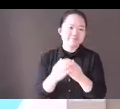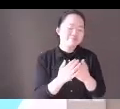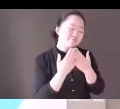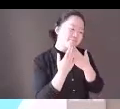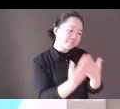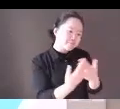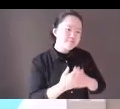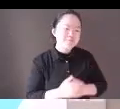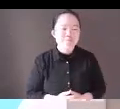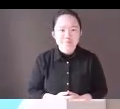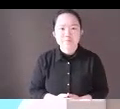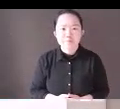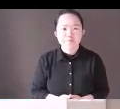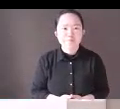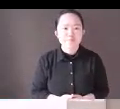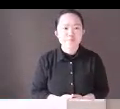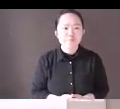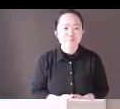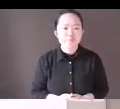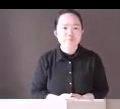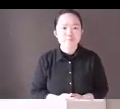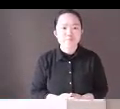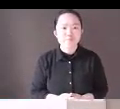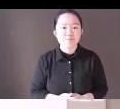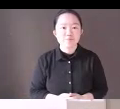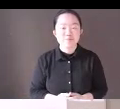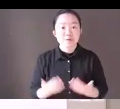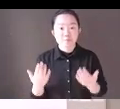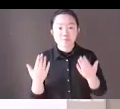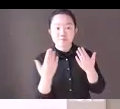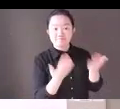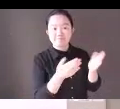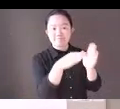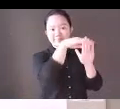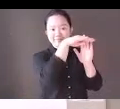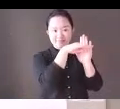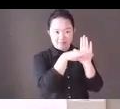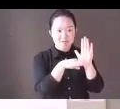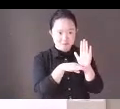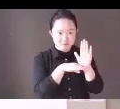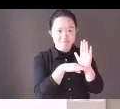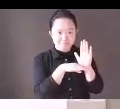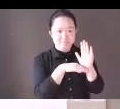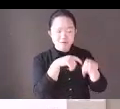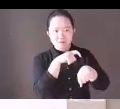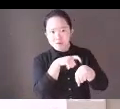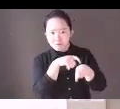will now move to the agenda so we have a very good uh program I think uh covering kind of the